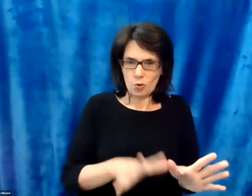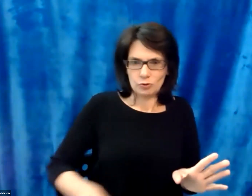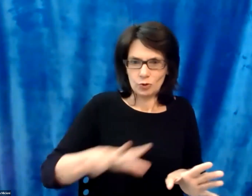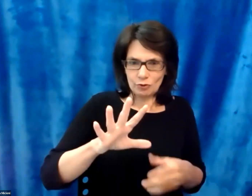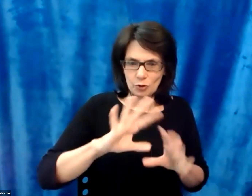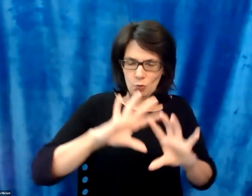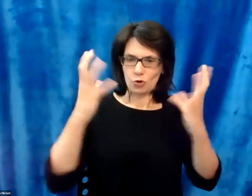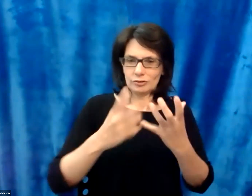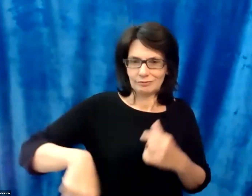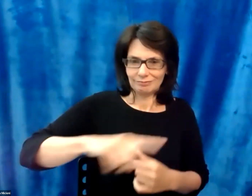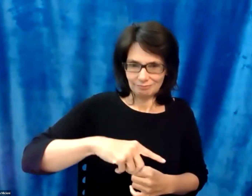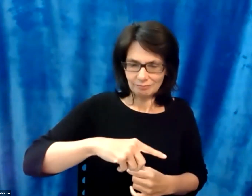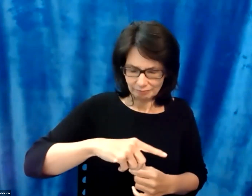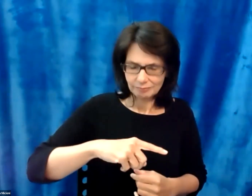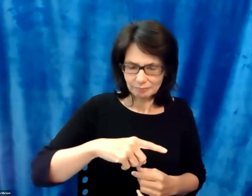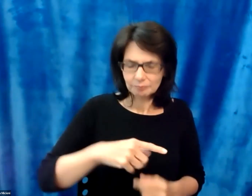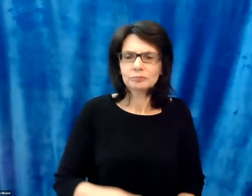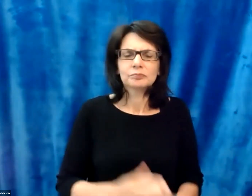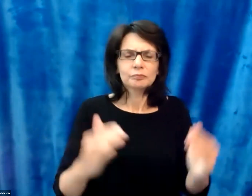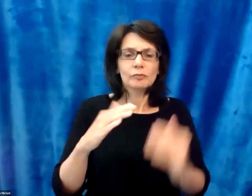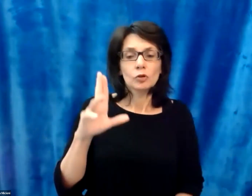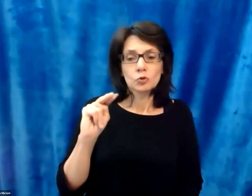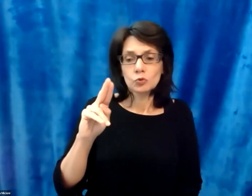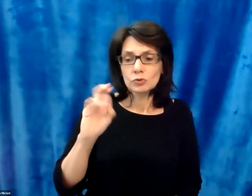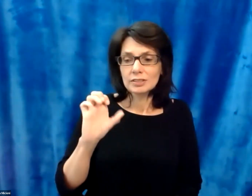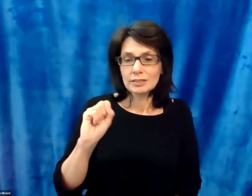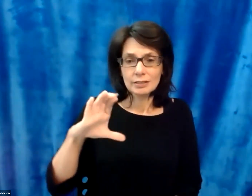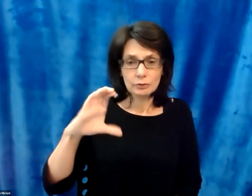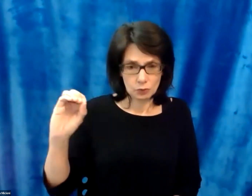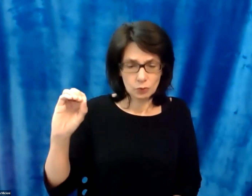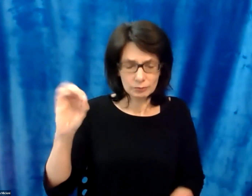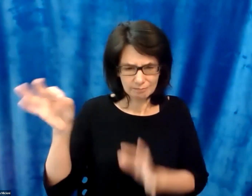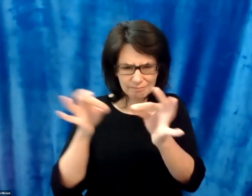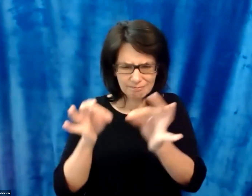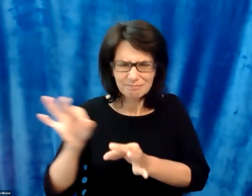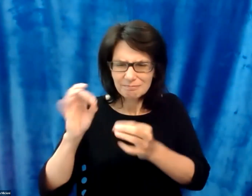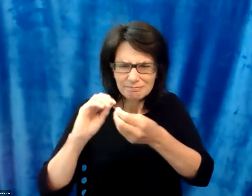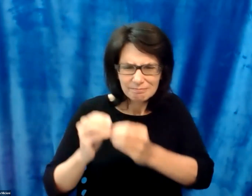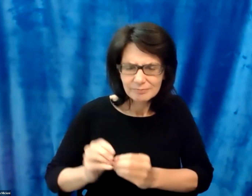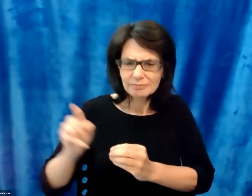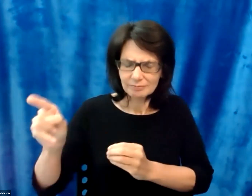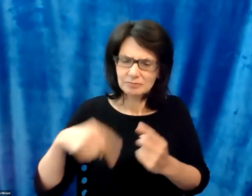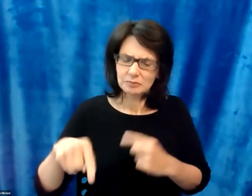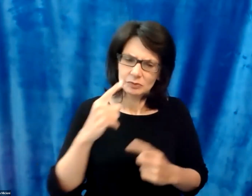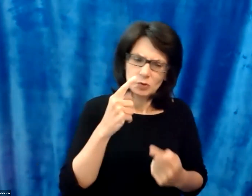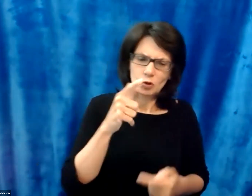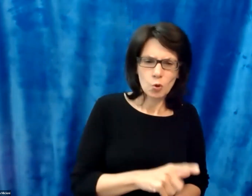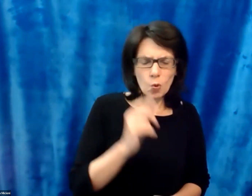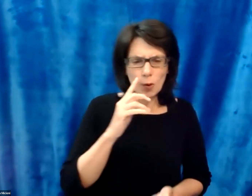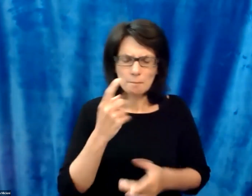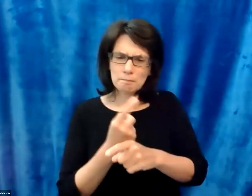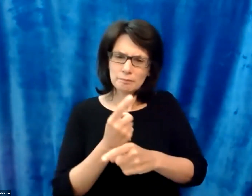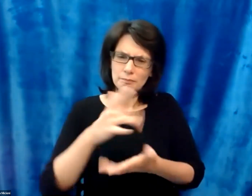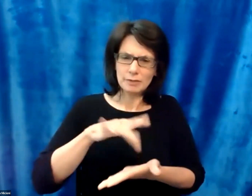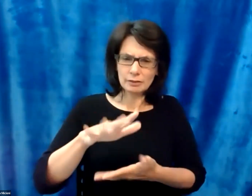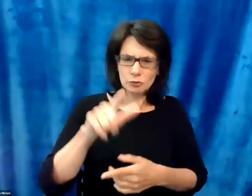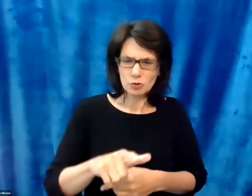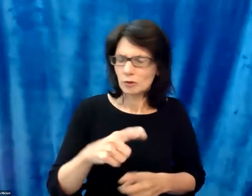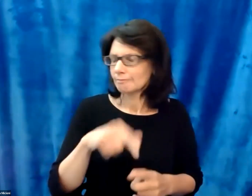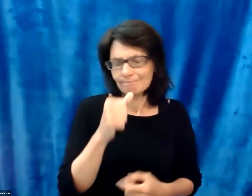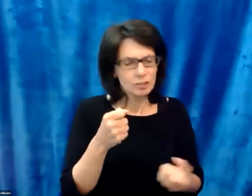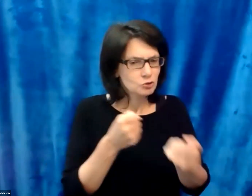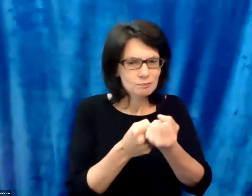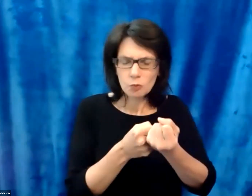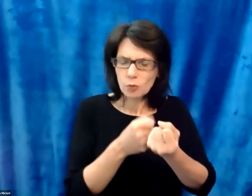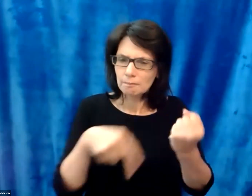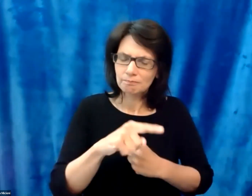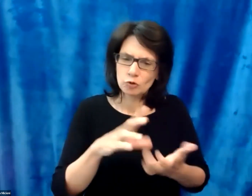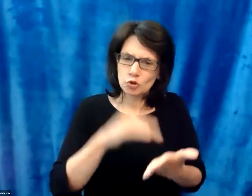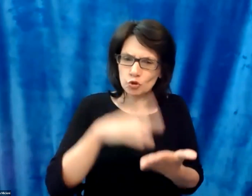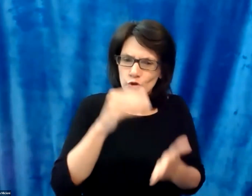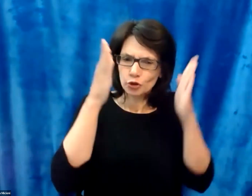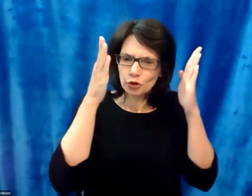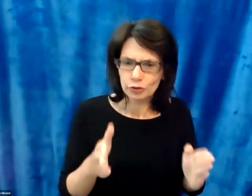Norway/Camilla Helgo Fossberg: Data from UNESCO shows that, overall, about 40% of lower and lower middle income countries have not supported learners at risk of exclusion during Kevin 19 pandemic.